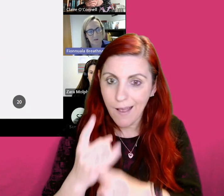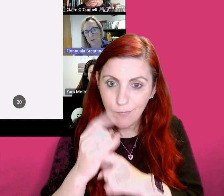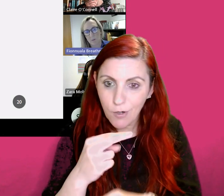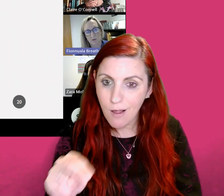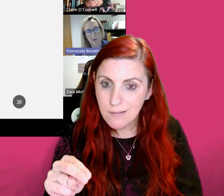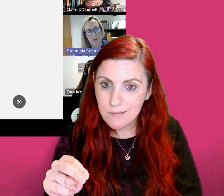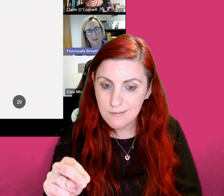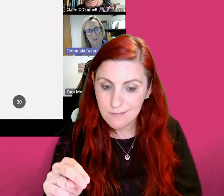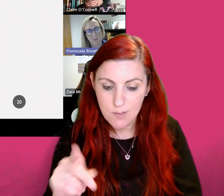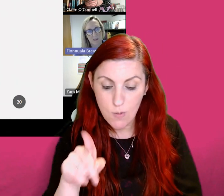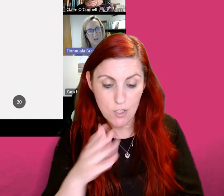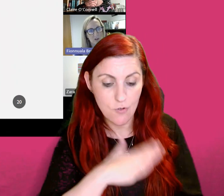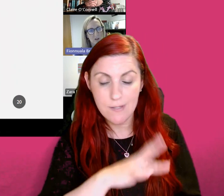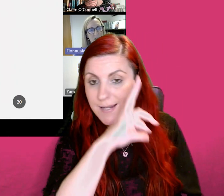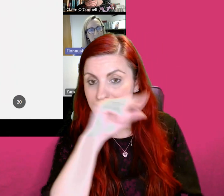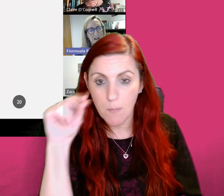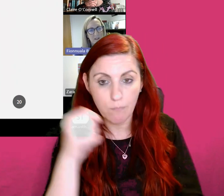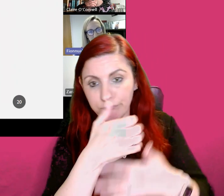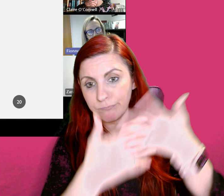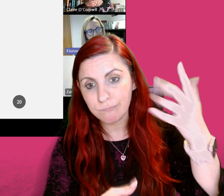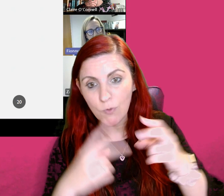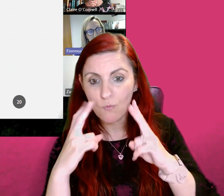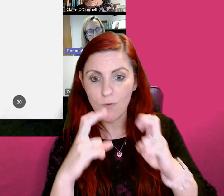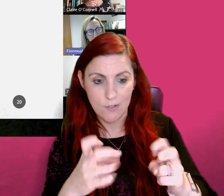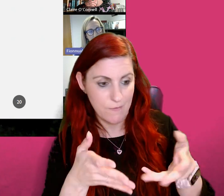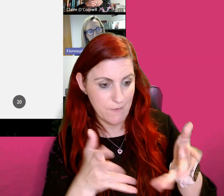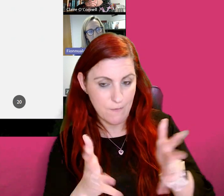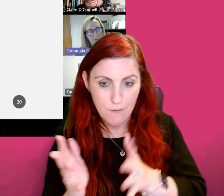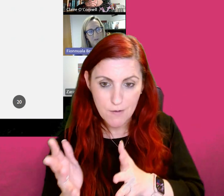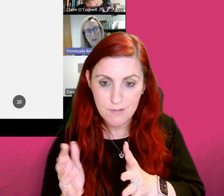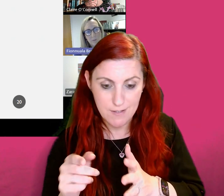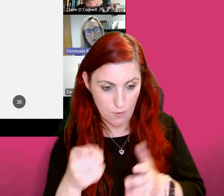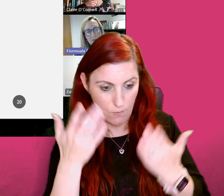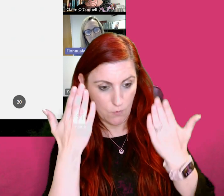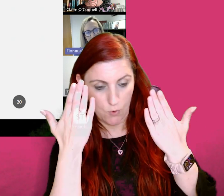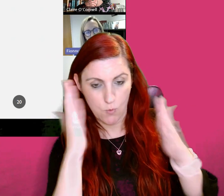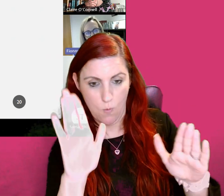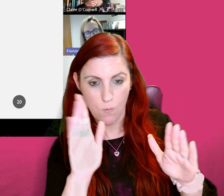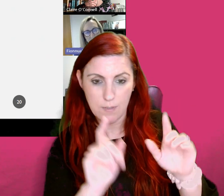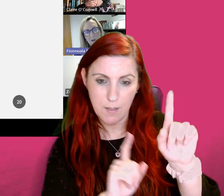of a number of studies that have been done that have demonstrated an improvement in pregnancy the